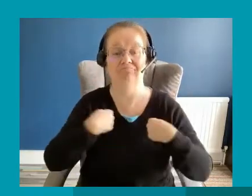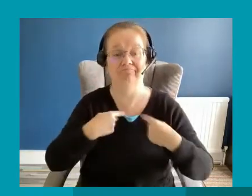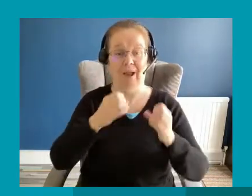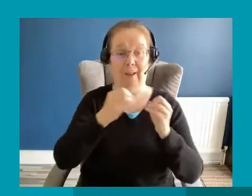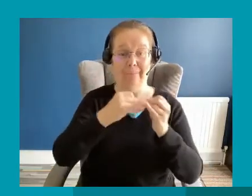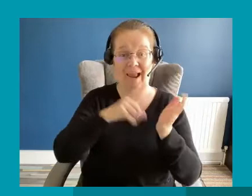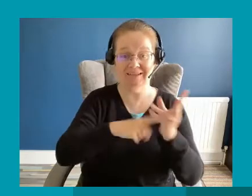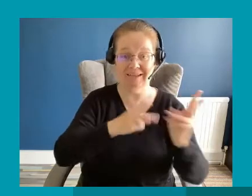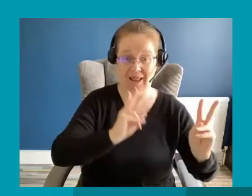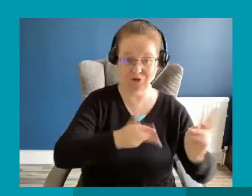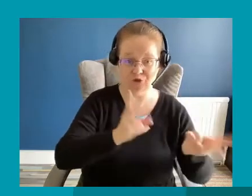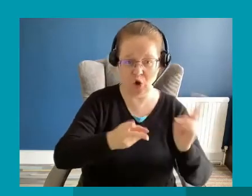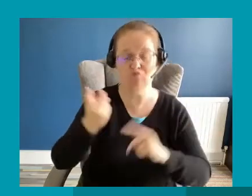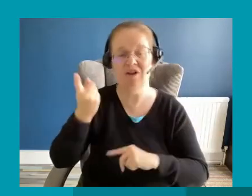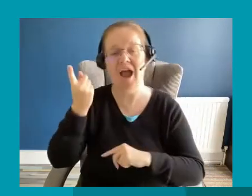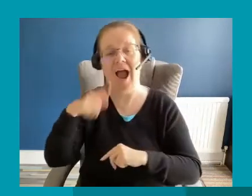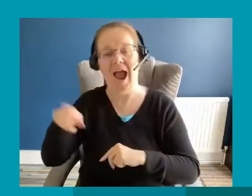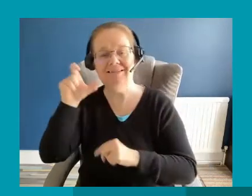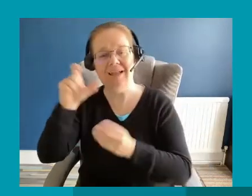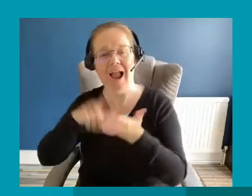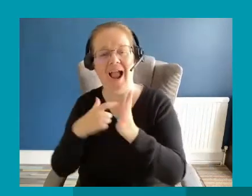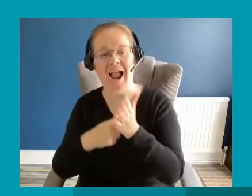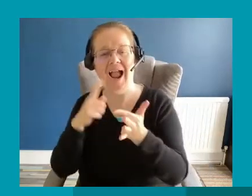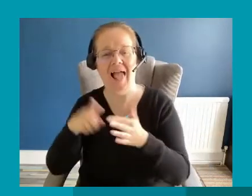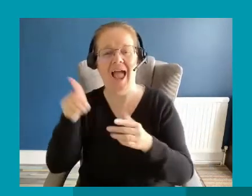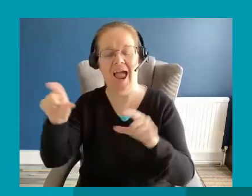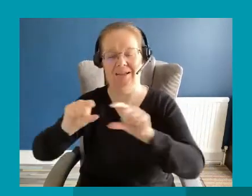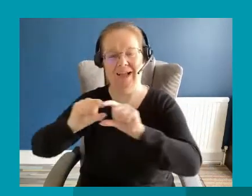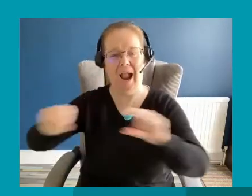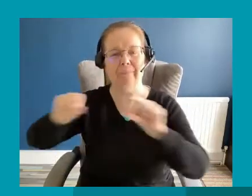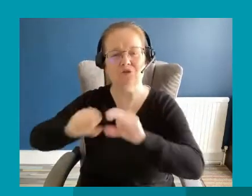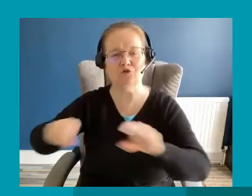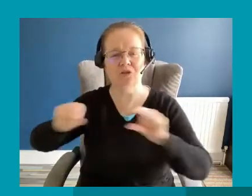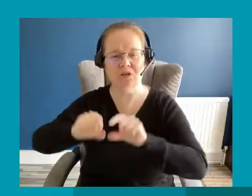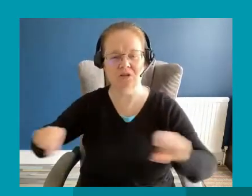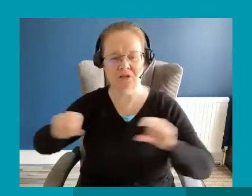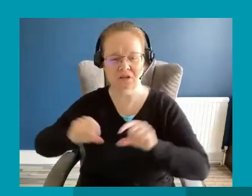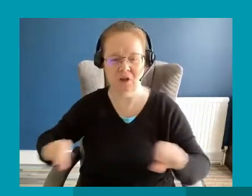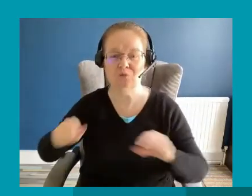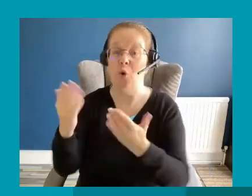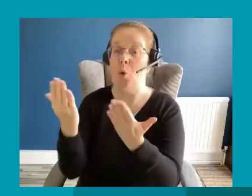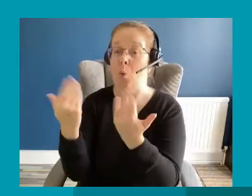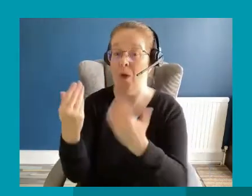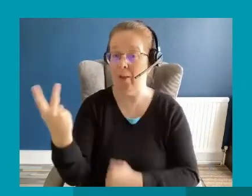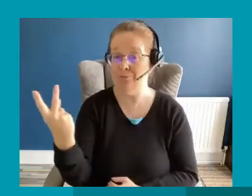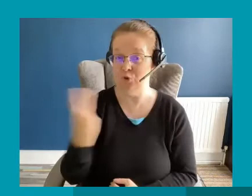well they're also doing the captions. So welcome to you both today, Thank you for joining us.